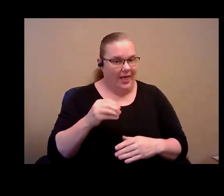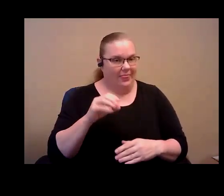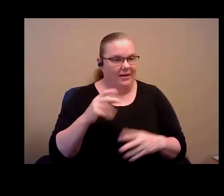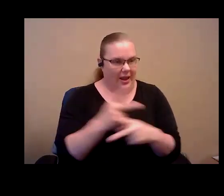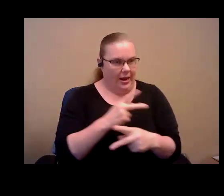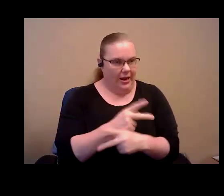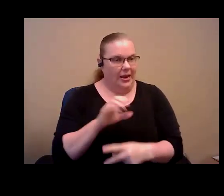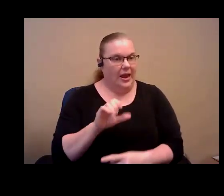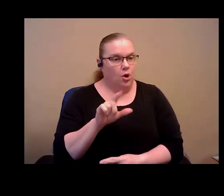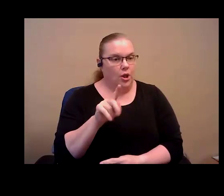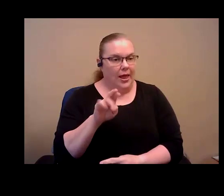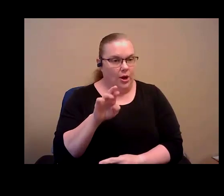April Young, ADvancing States: Okay. Thanks.